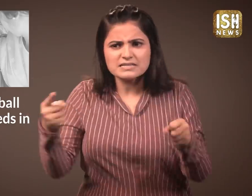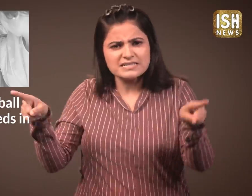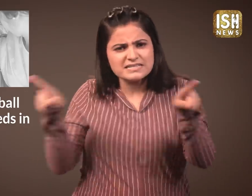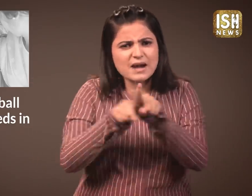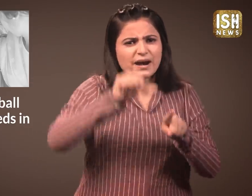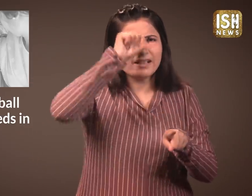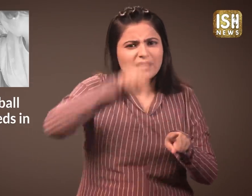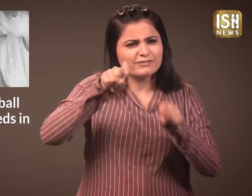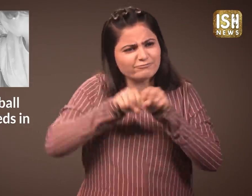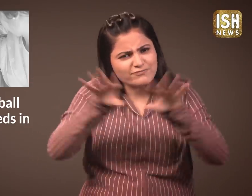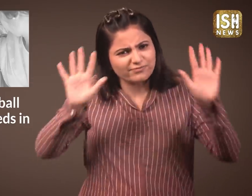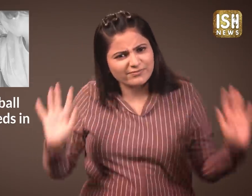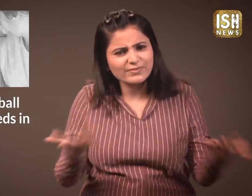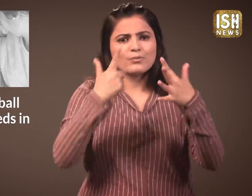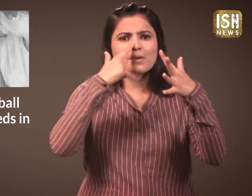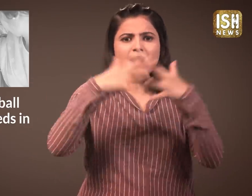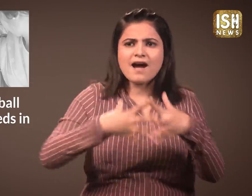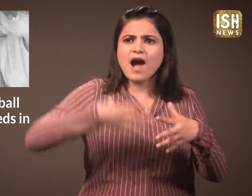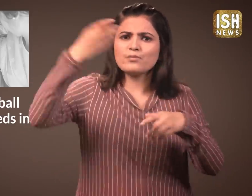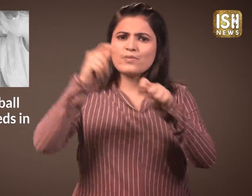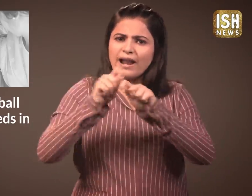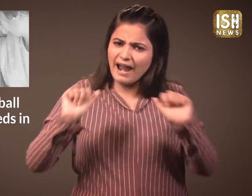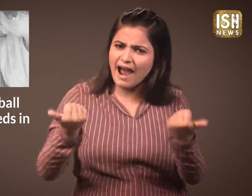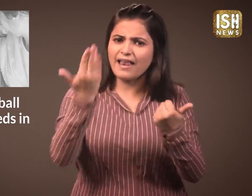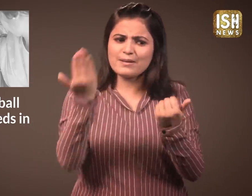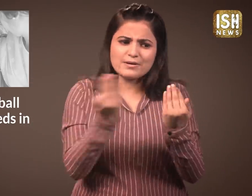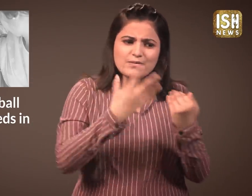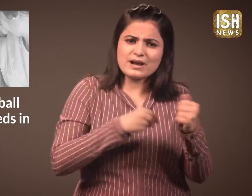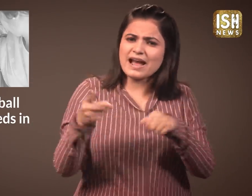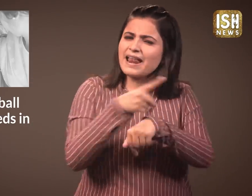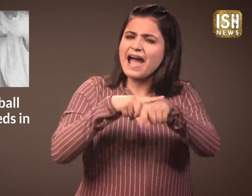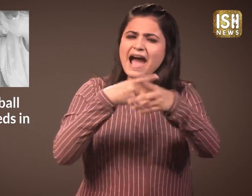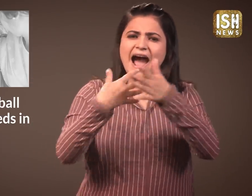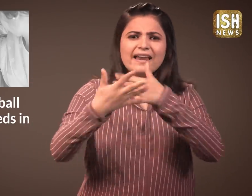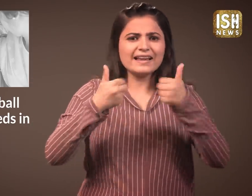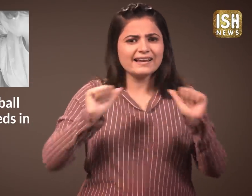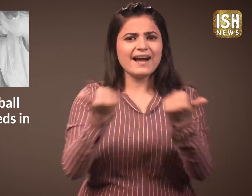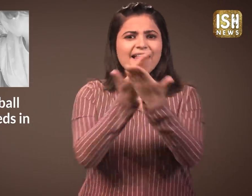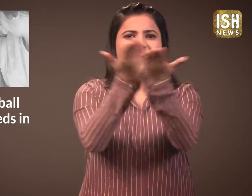Similarly women in India can work anywhere and breastfeed as well.